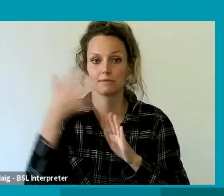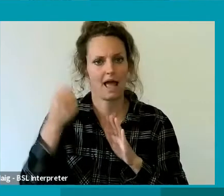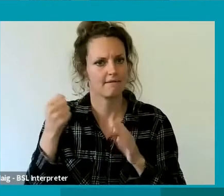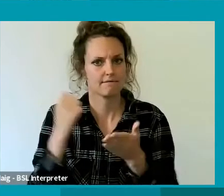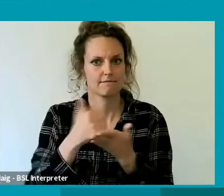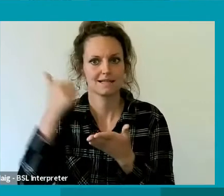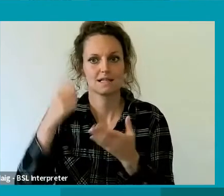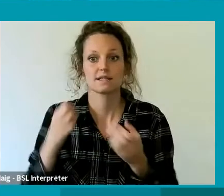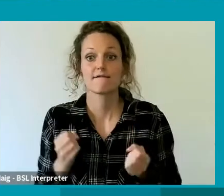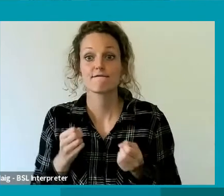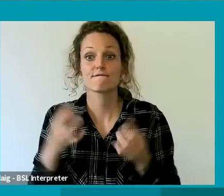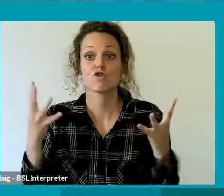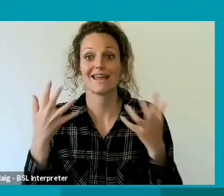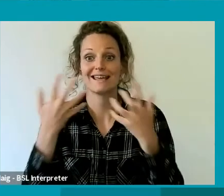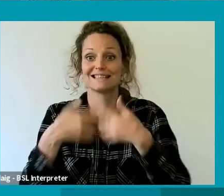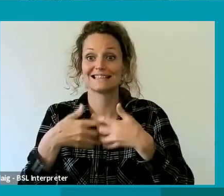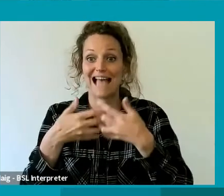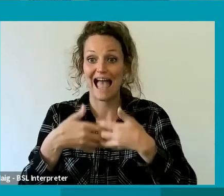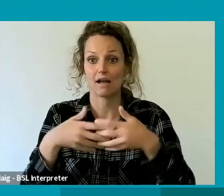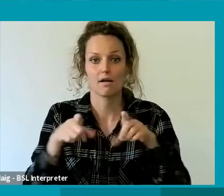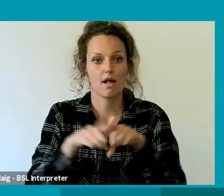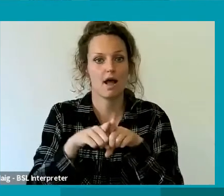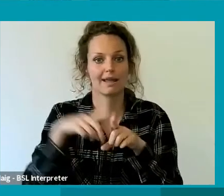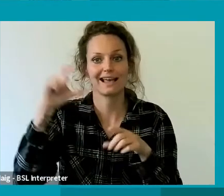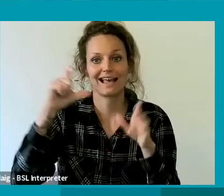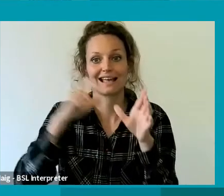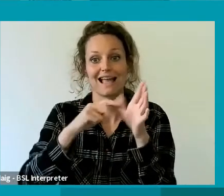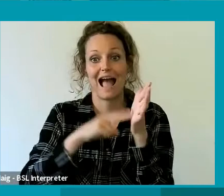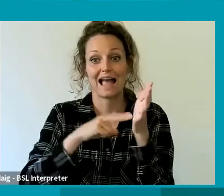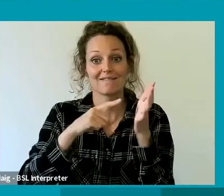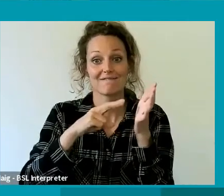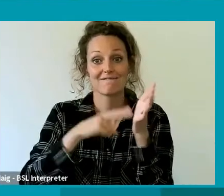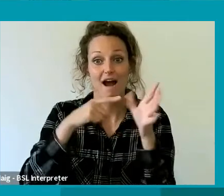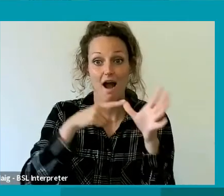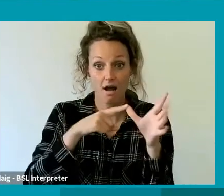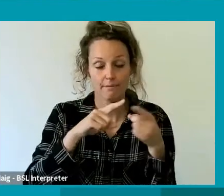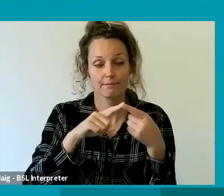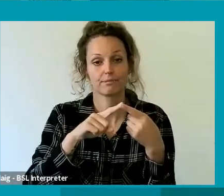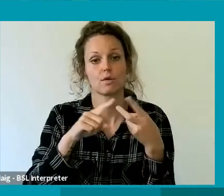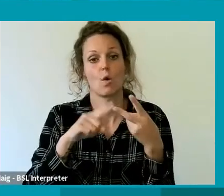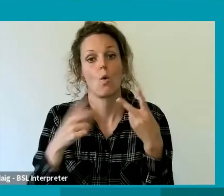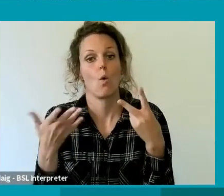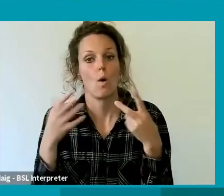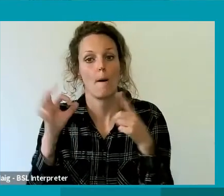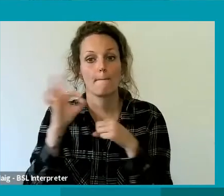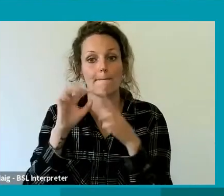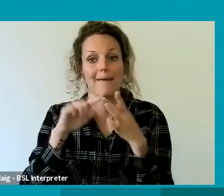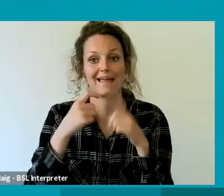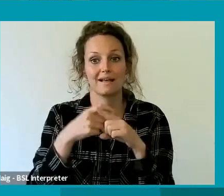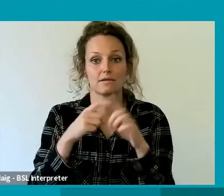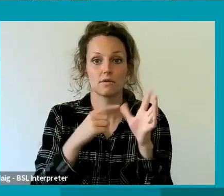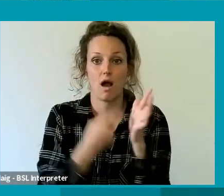that you can use like Pixar or Canva. Did you know that Canva has got 1200 free LinkedIn templates